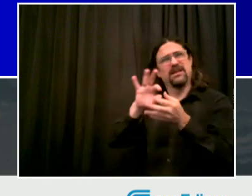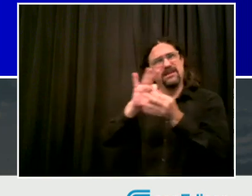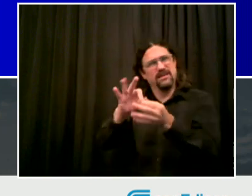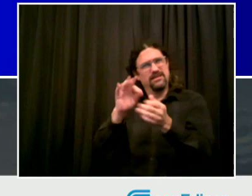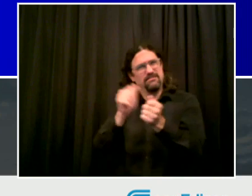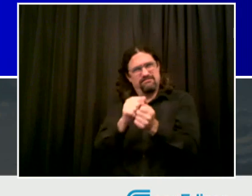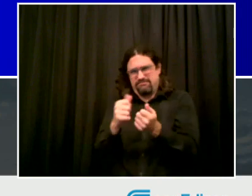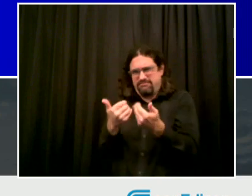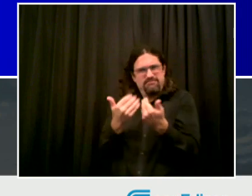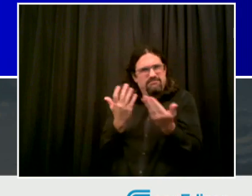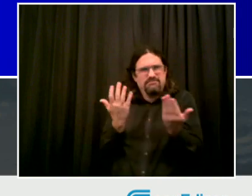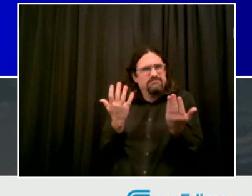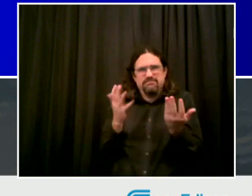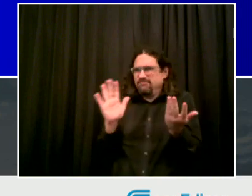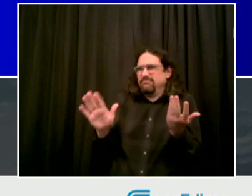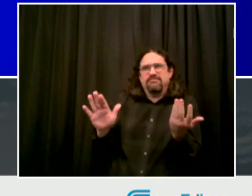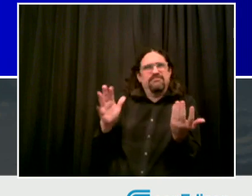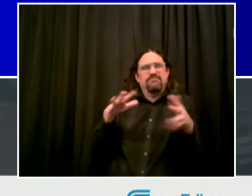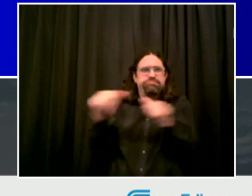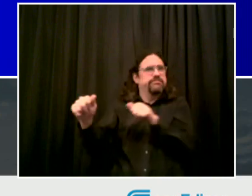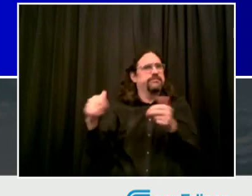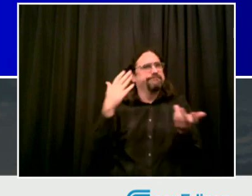HAVE SEEN SINCE